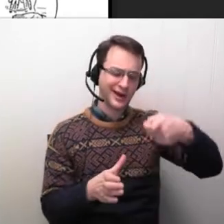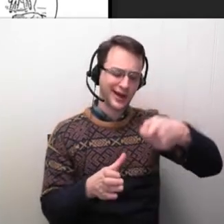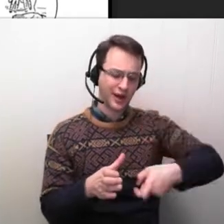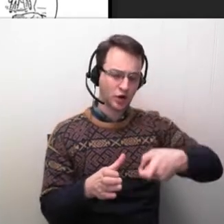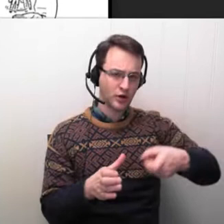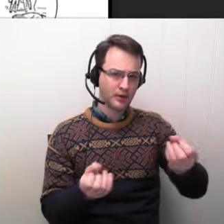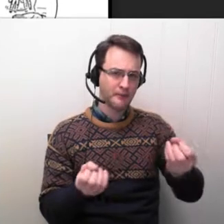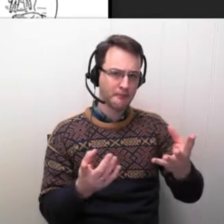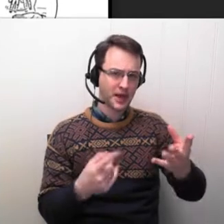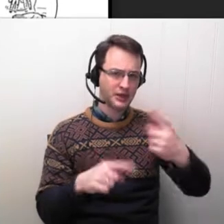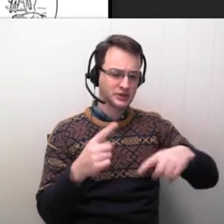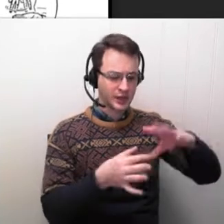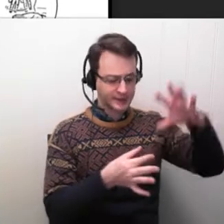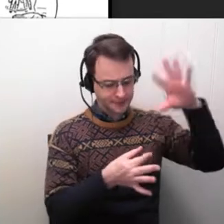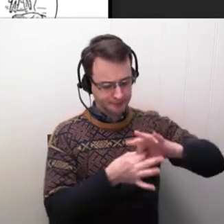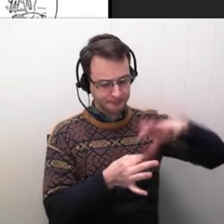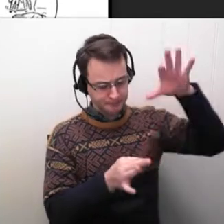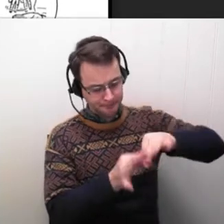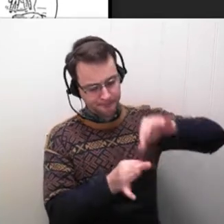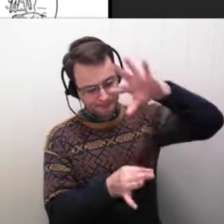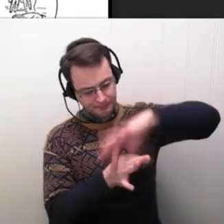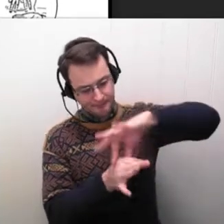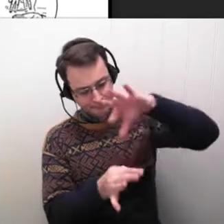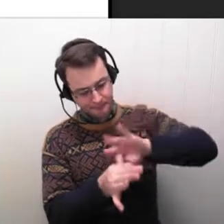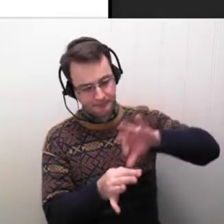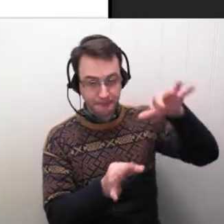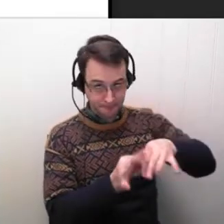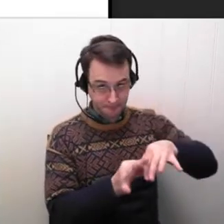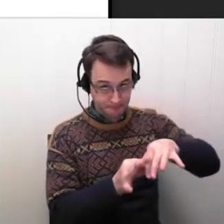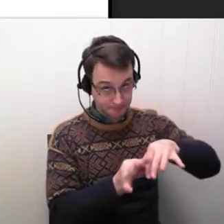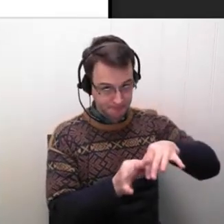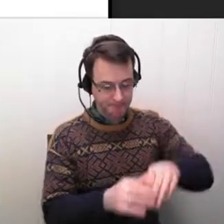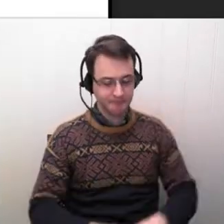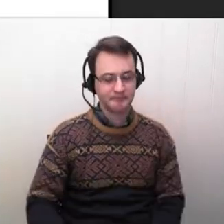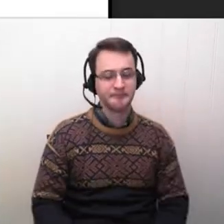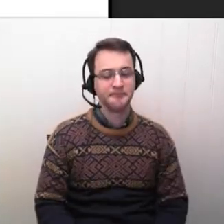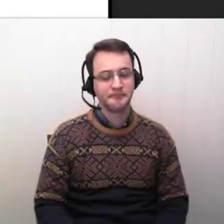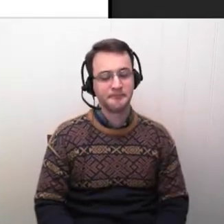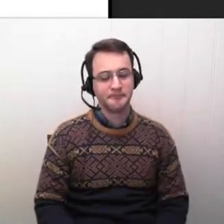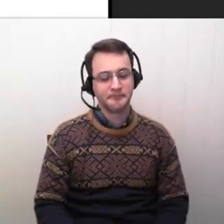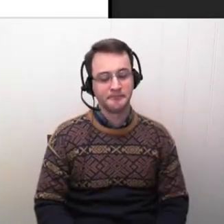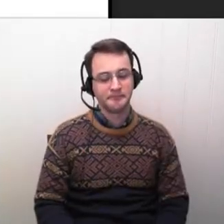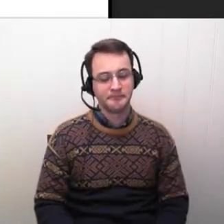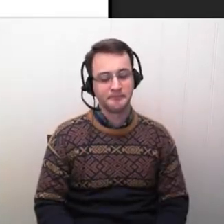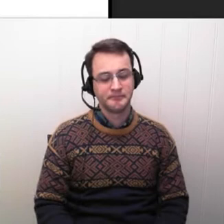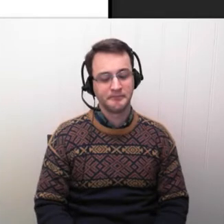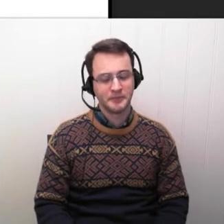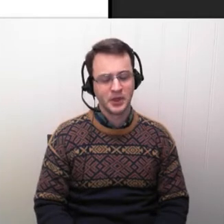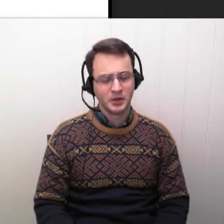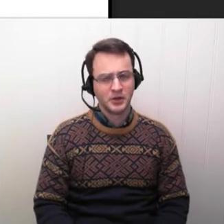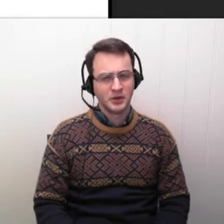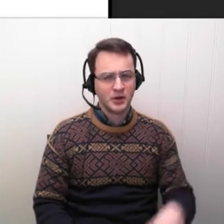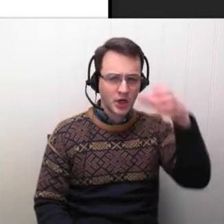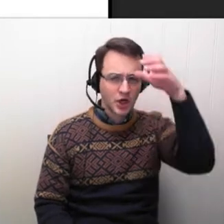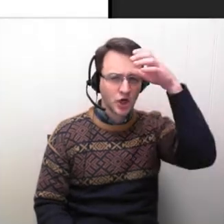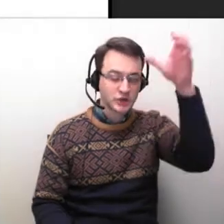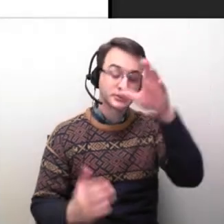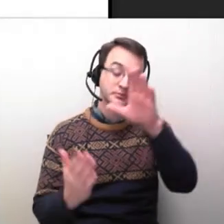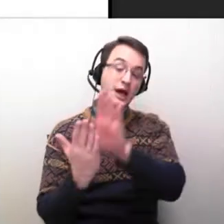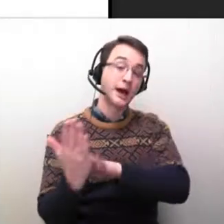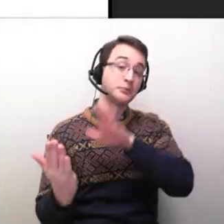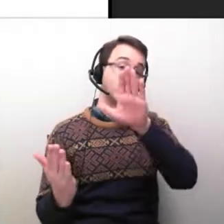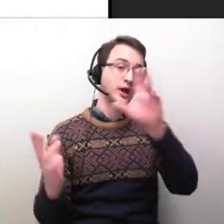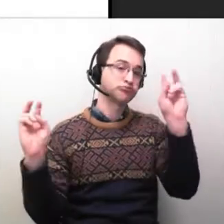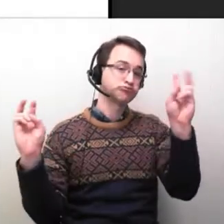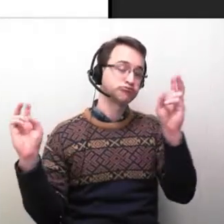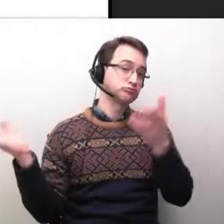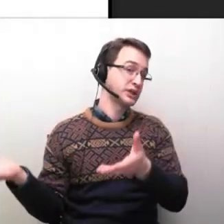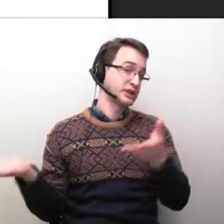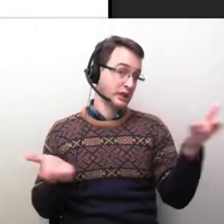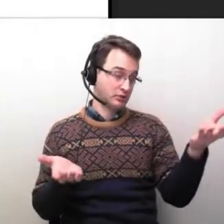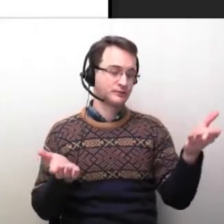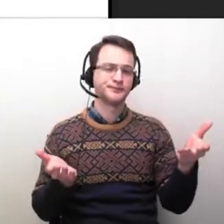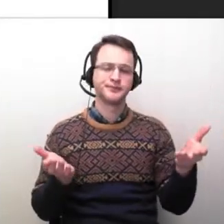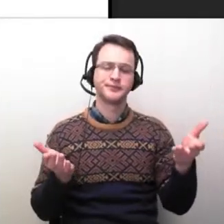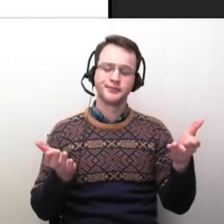relations. When concepts were less concrete like carry, experts showed no difference in